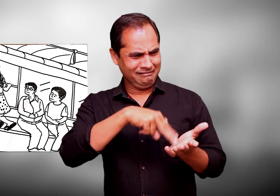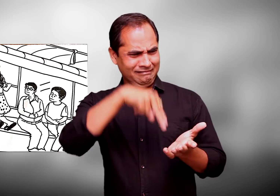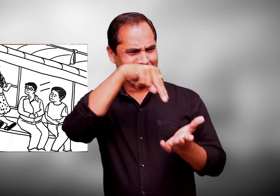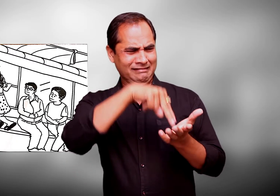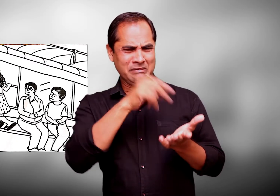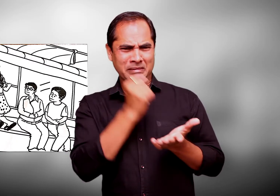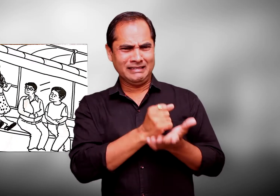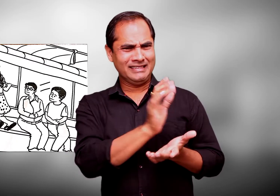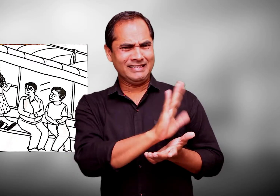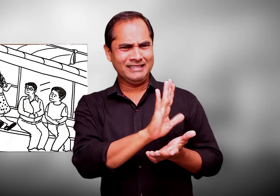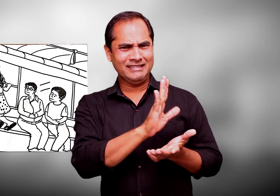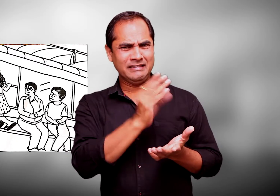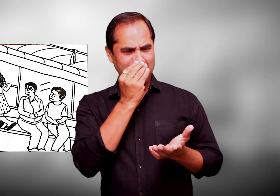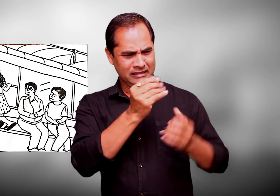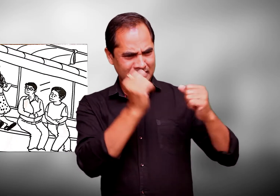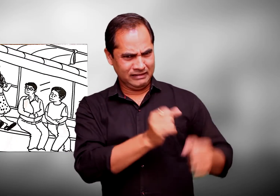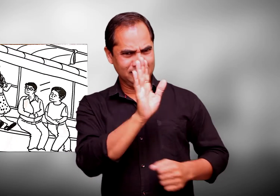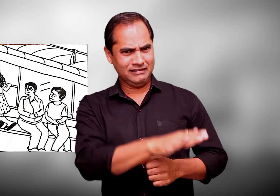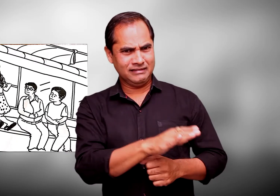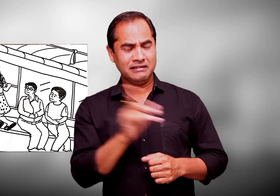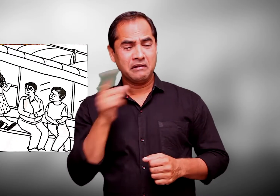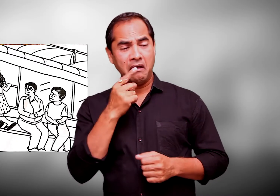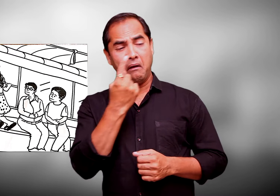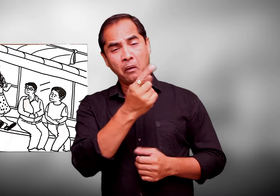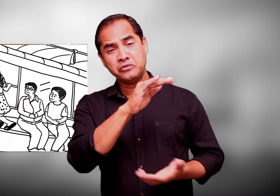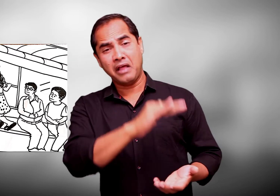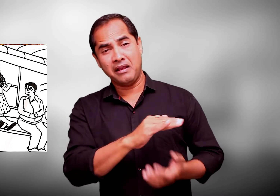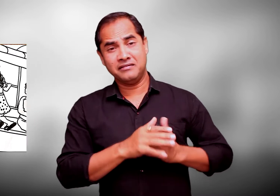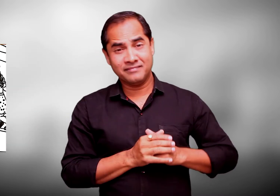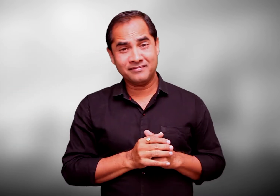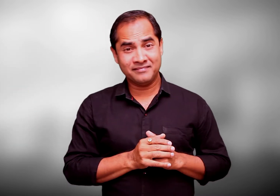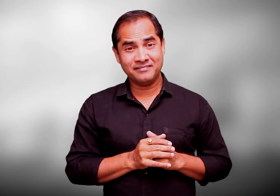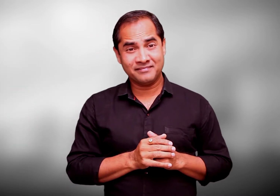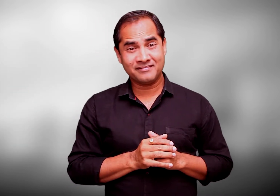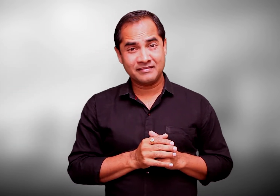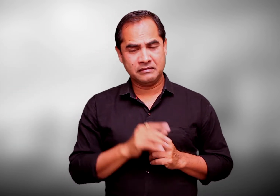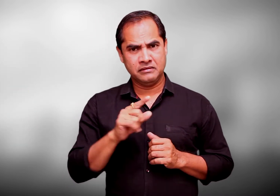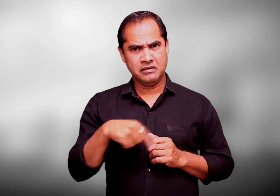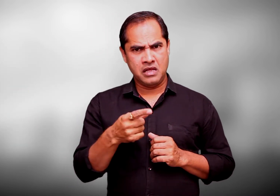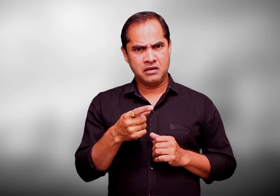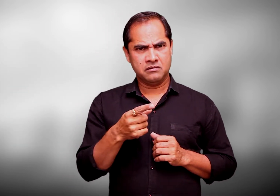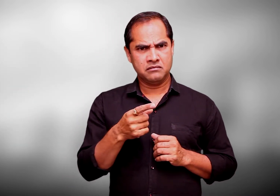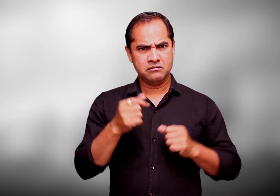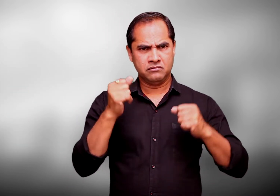'Sit down', sitting down, she looked to see